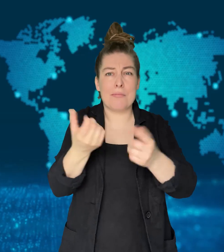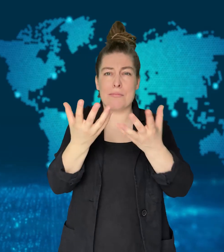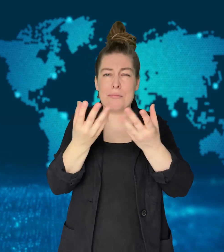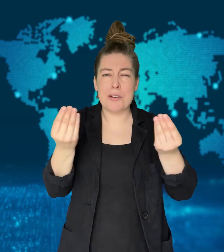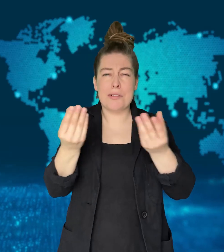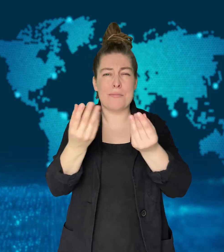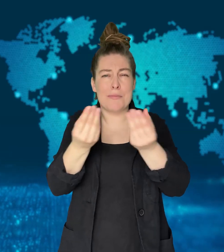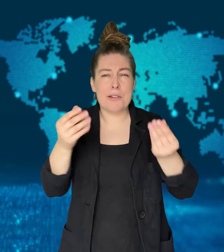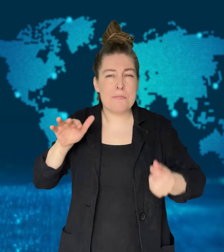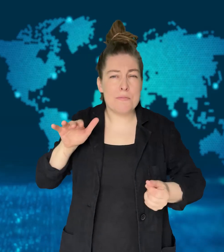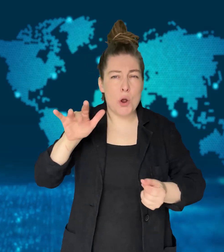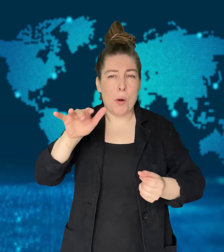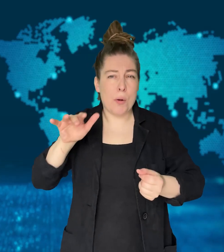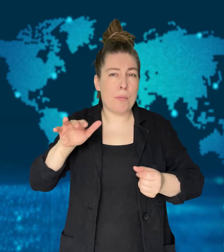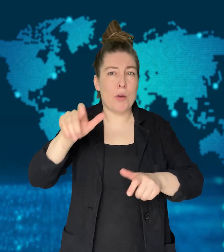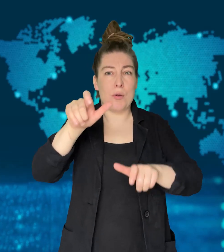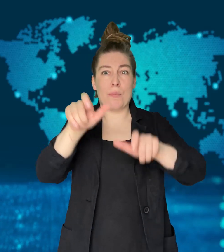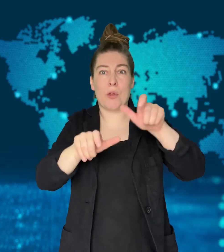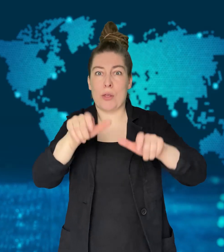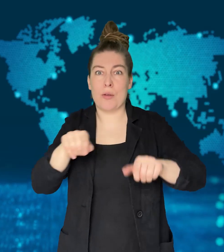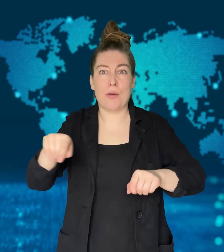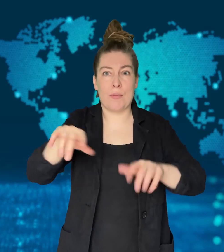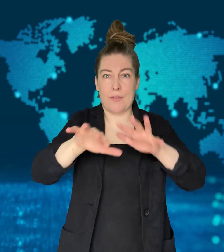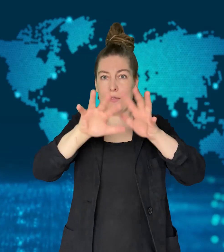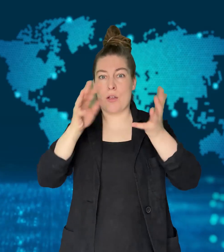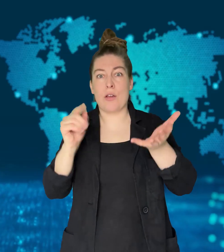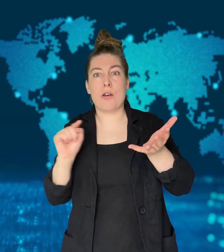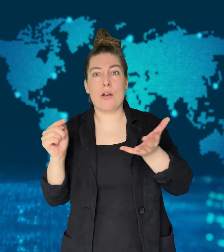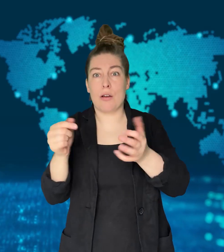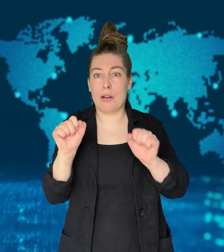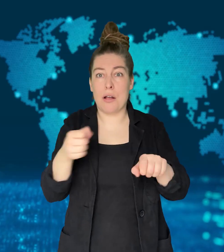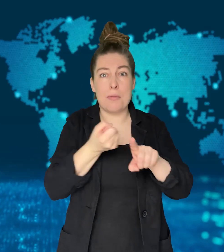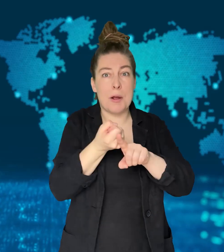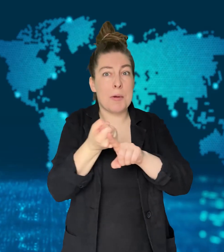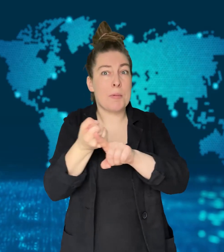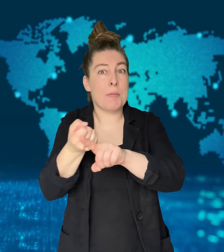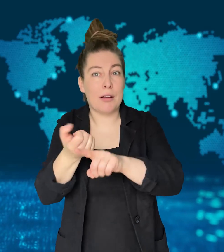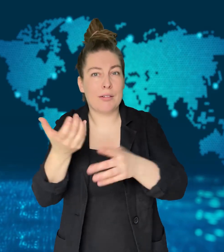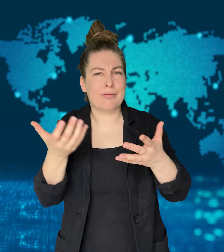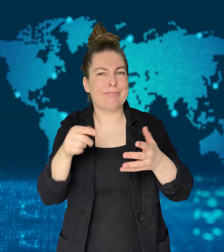communications that would impact billions of people.